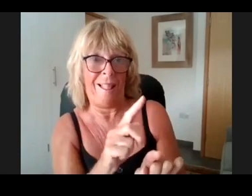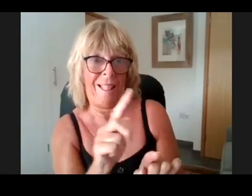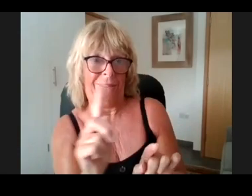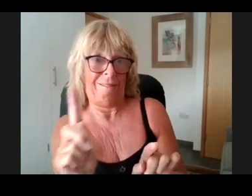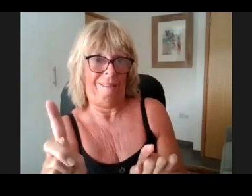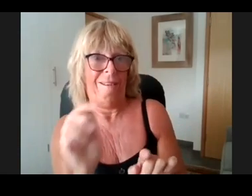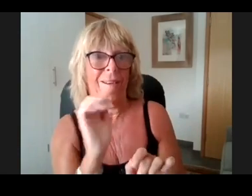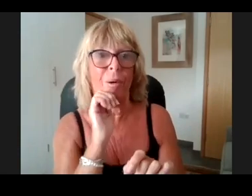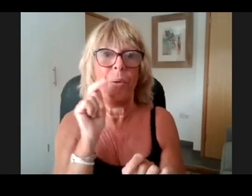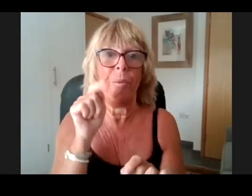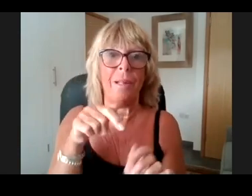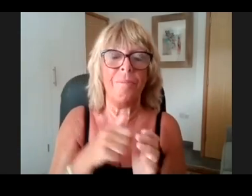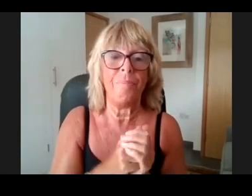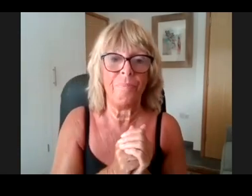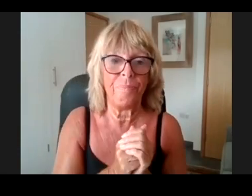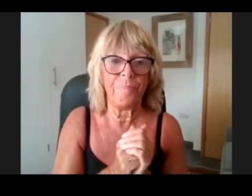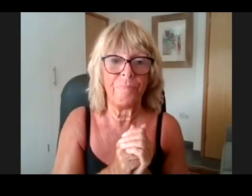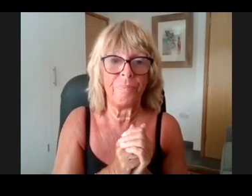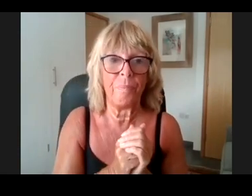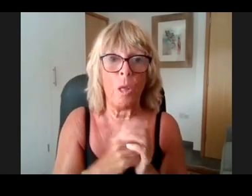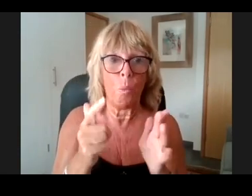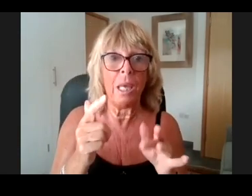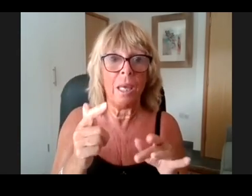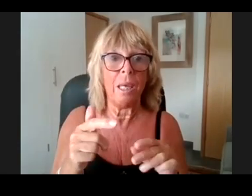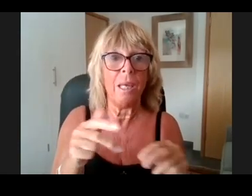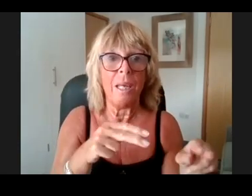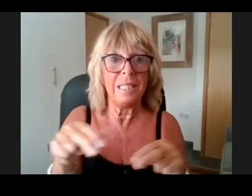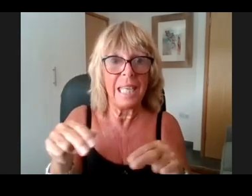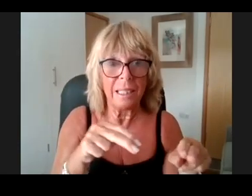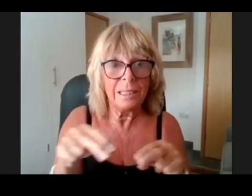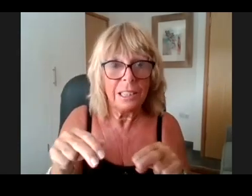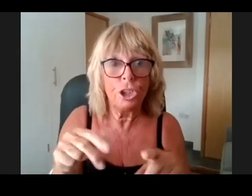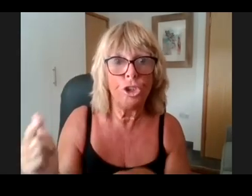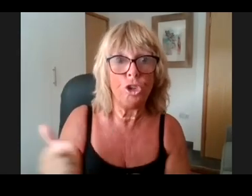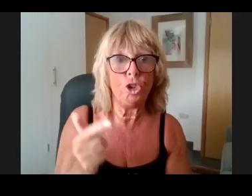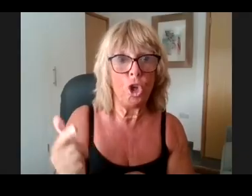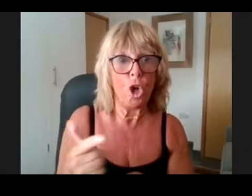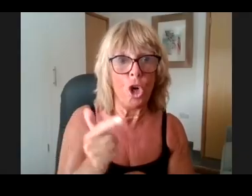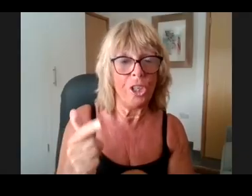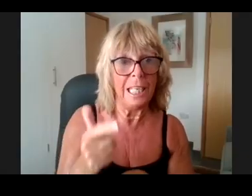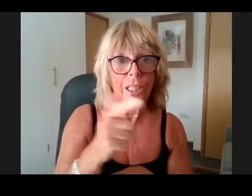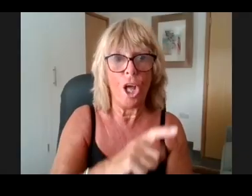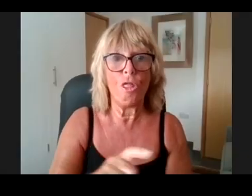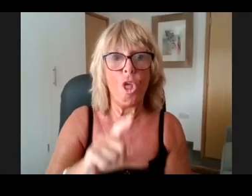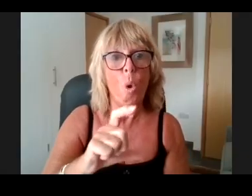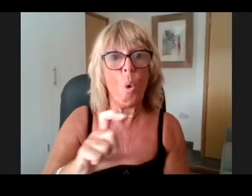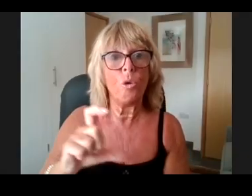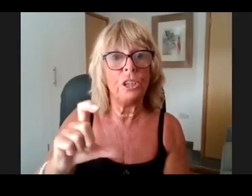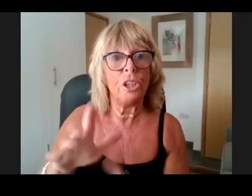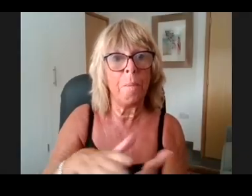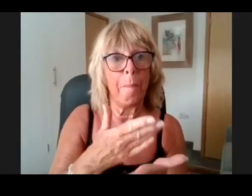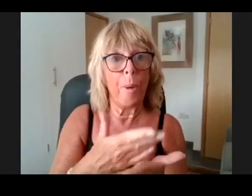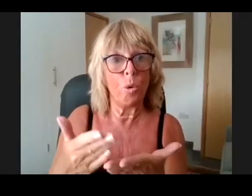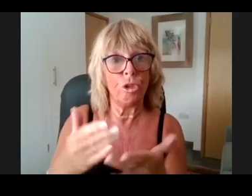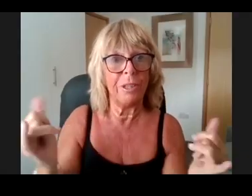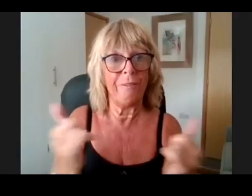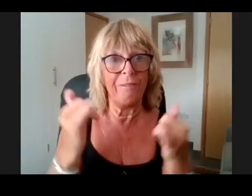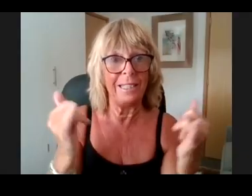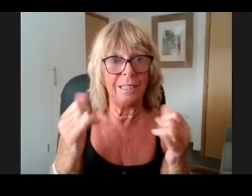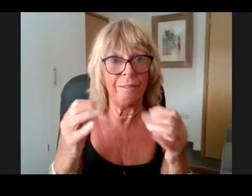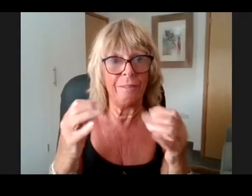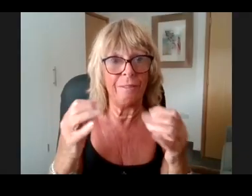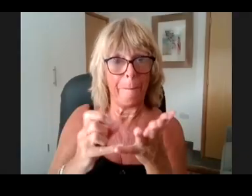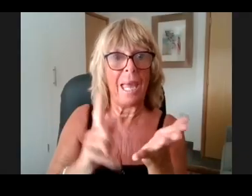We performed journeys at the Launceston Poetry Festival and that had BSL support and